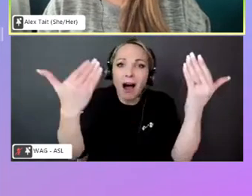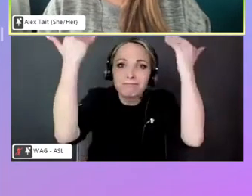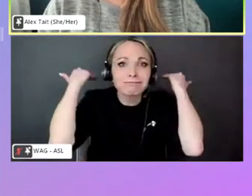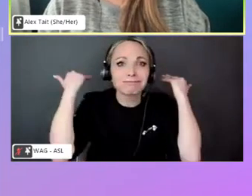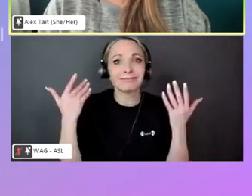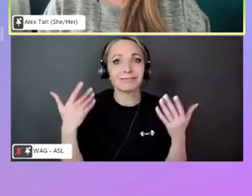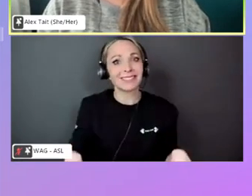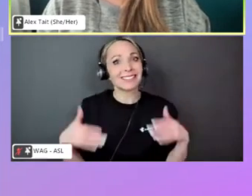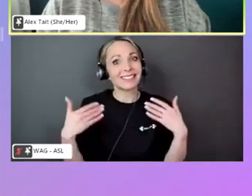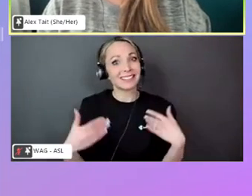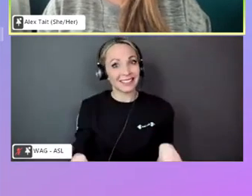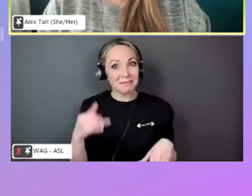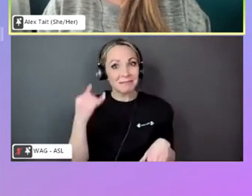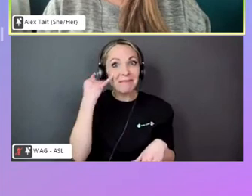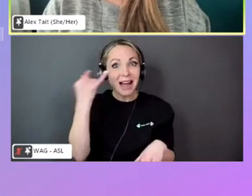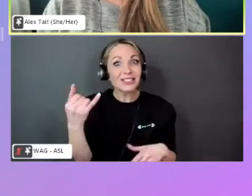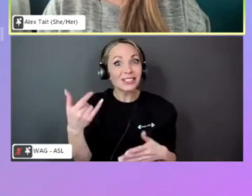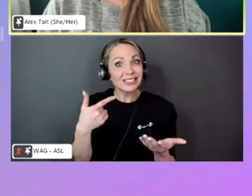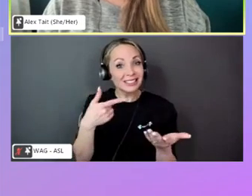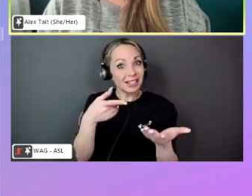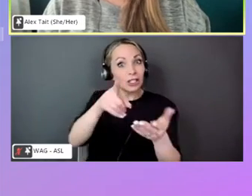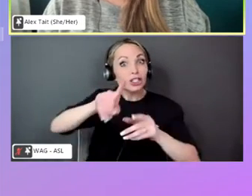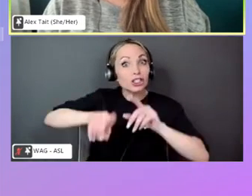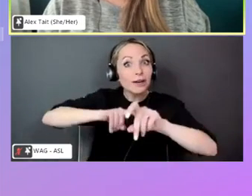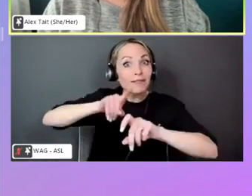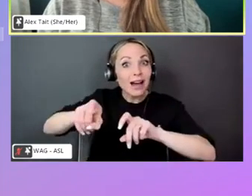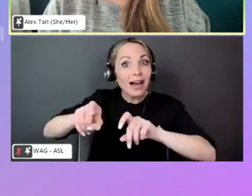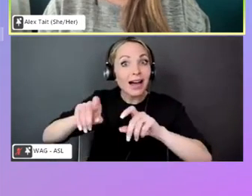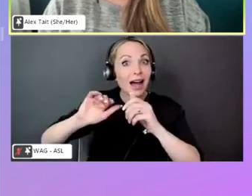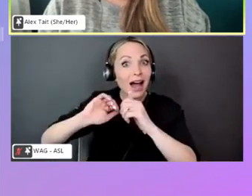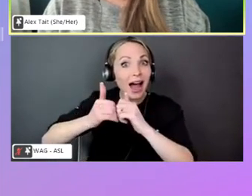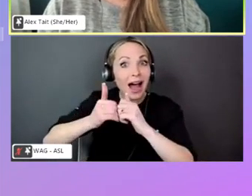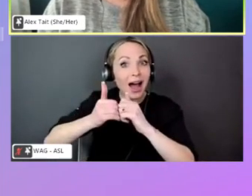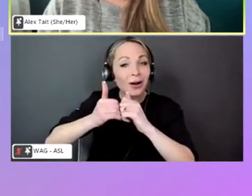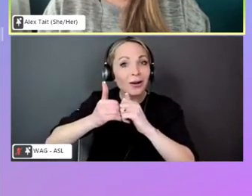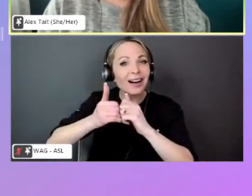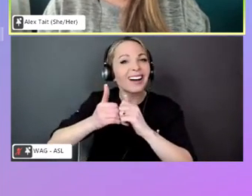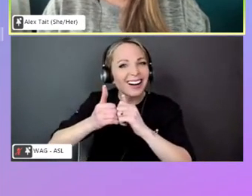level of frustration these folks feel is palpable. These are people who had to interact with a